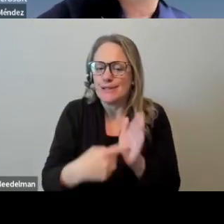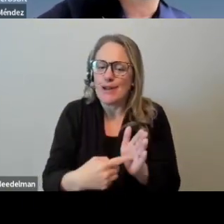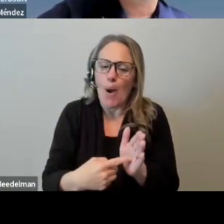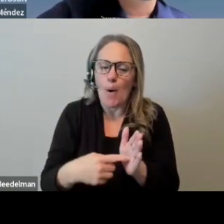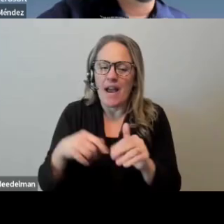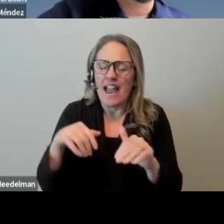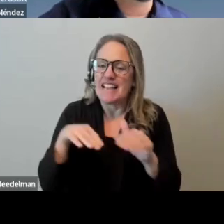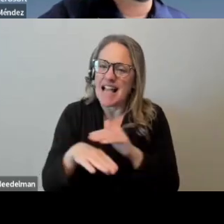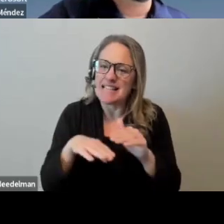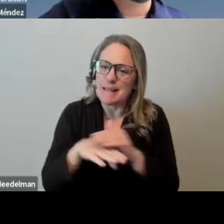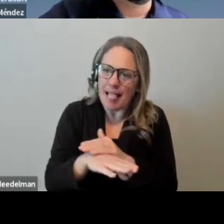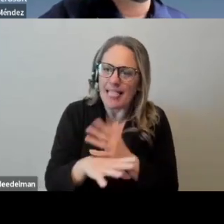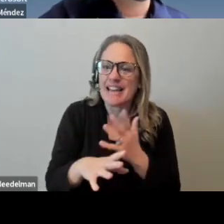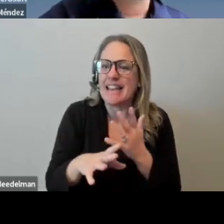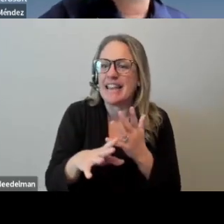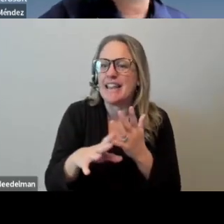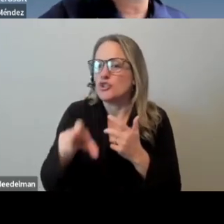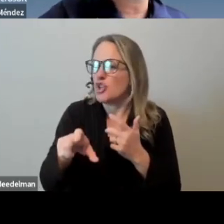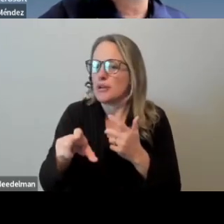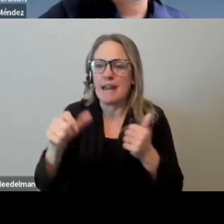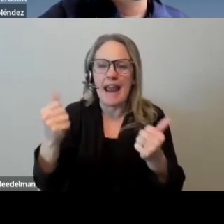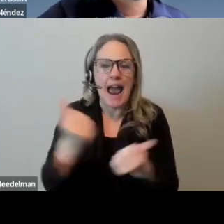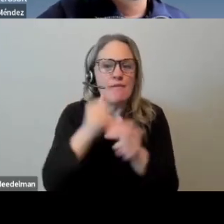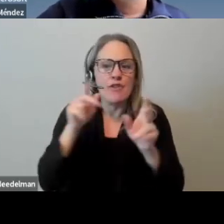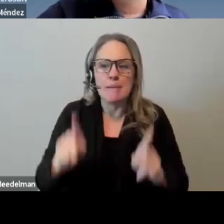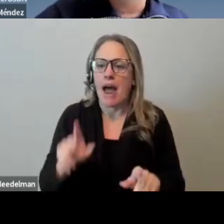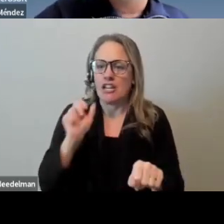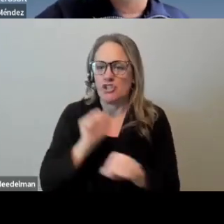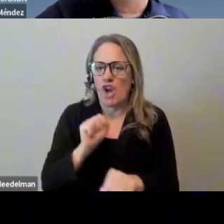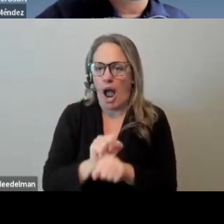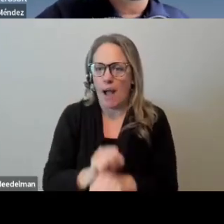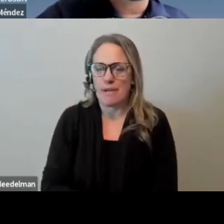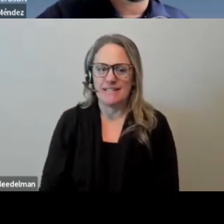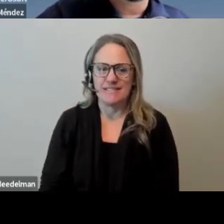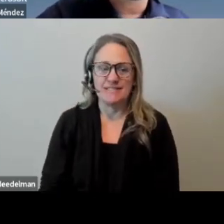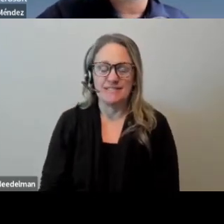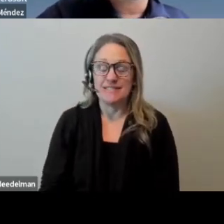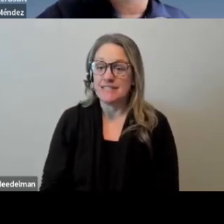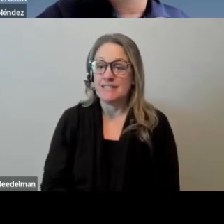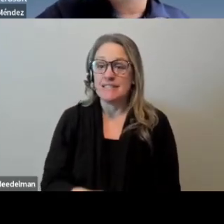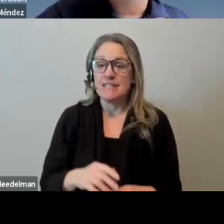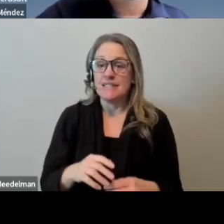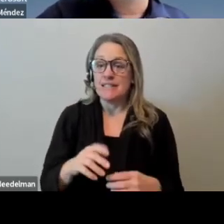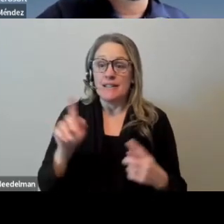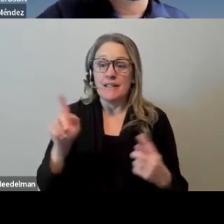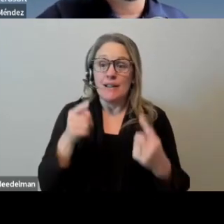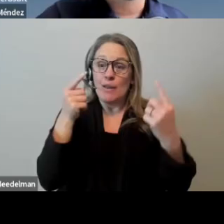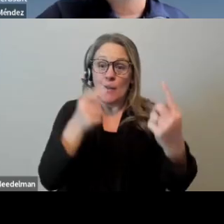and should be everyone's job. So throughout this academy, we want you to build skills